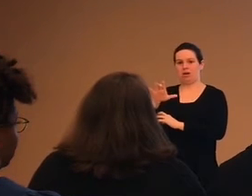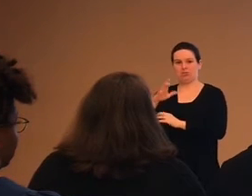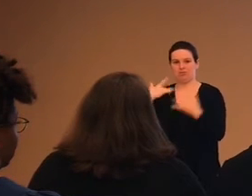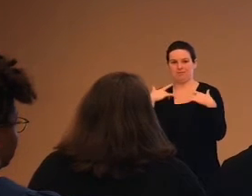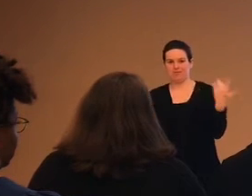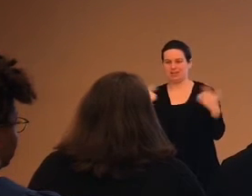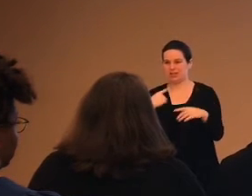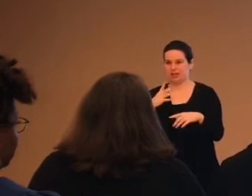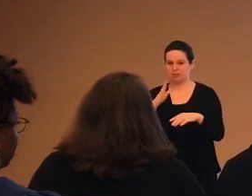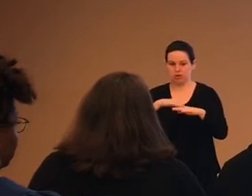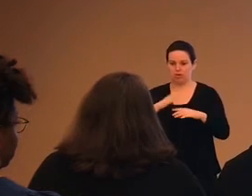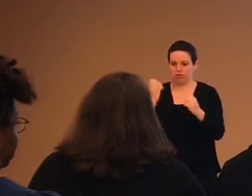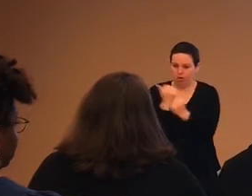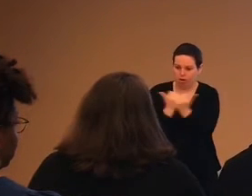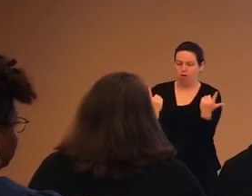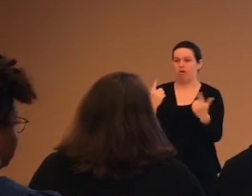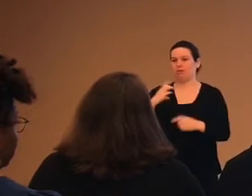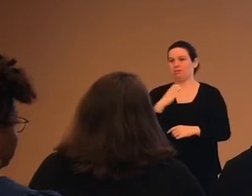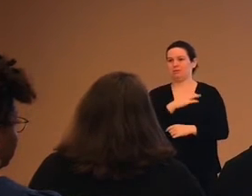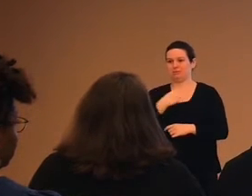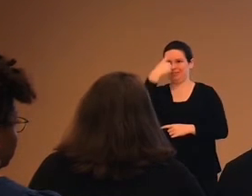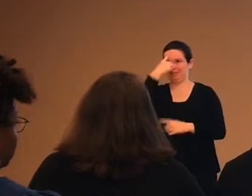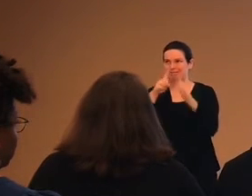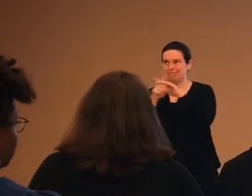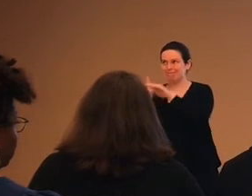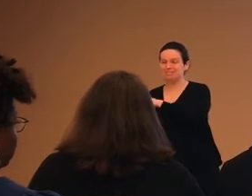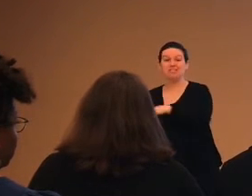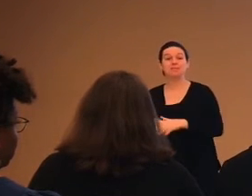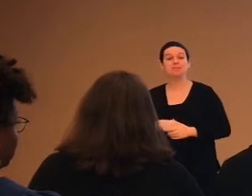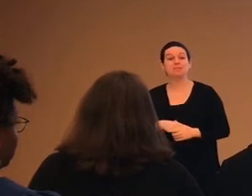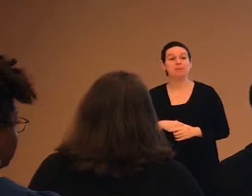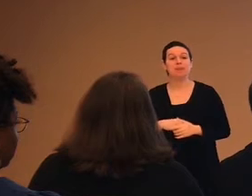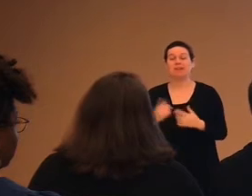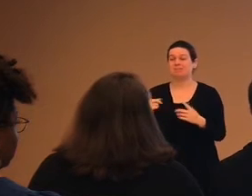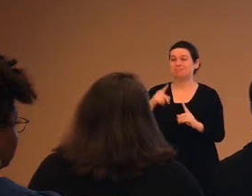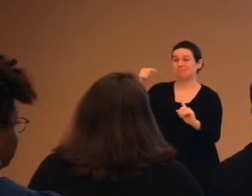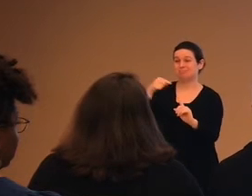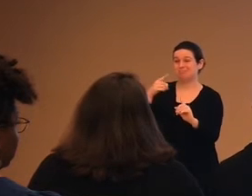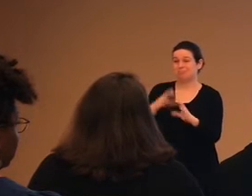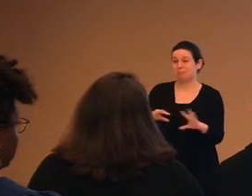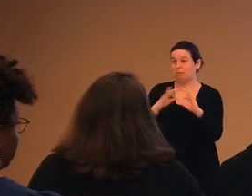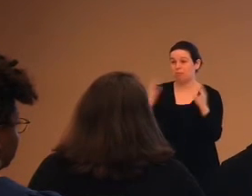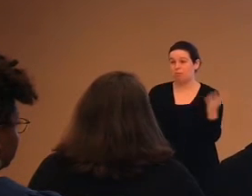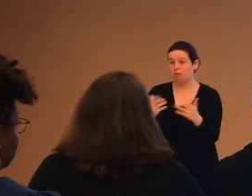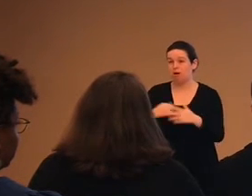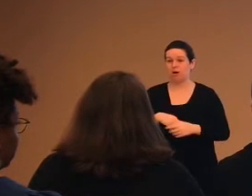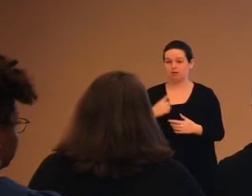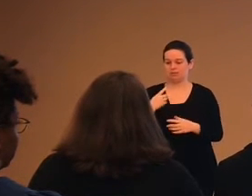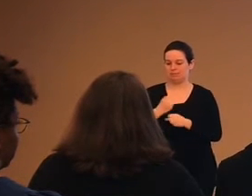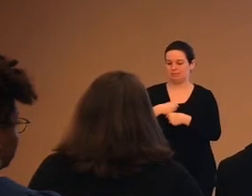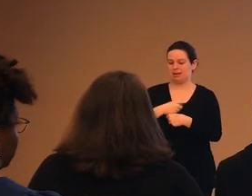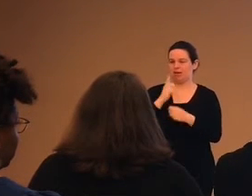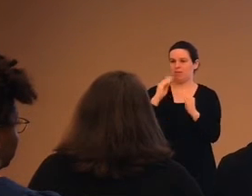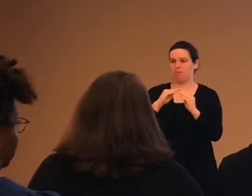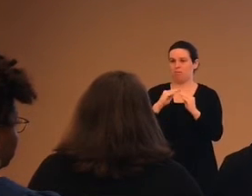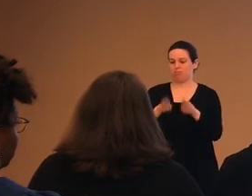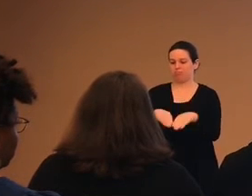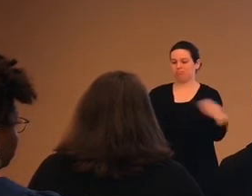You could possibly think of one of the most important aspect of her work is making the society more welcoming to all visitors in her